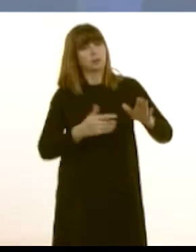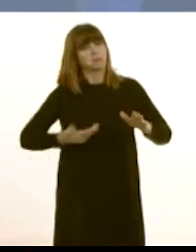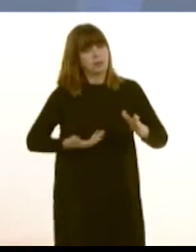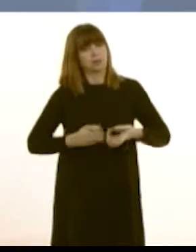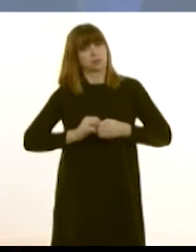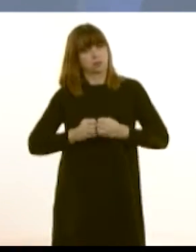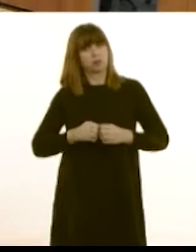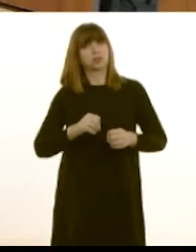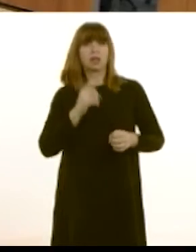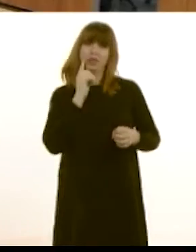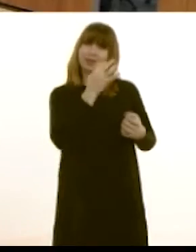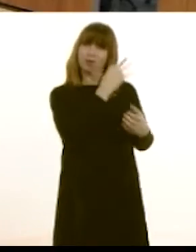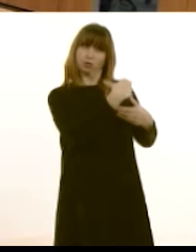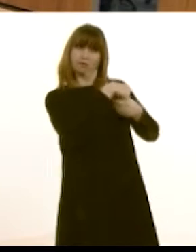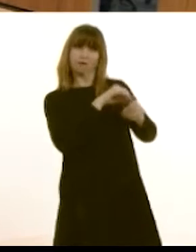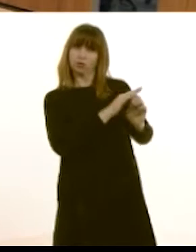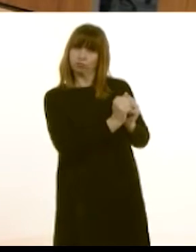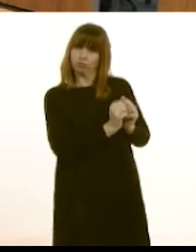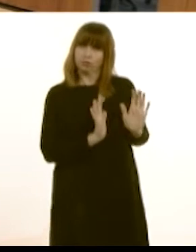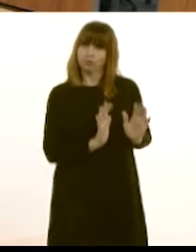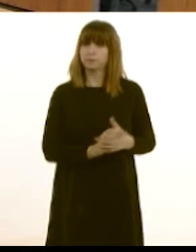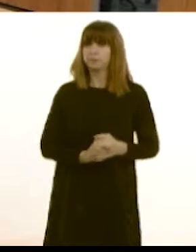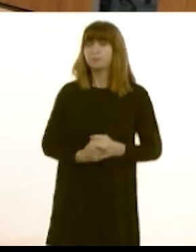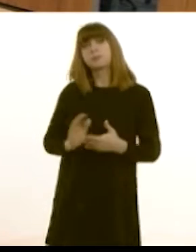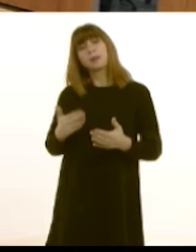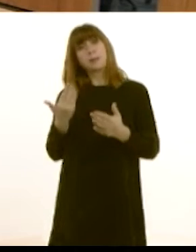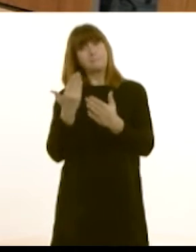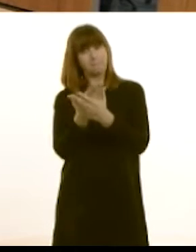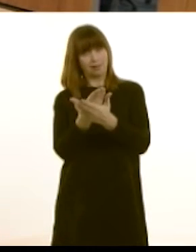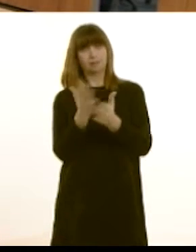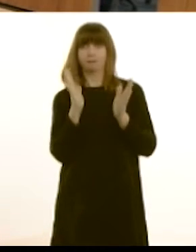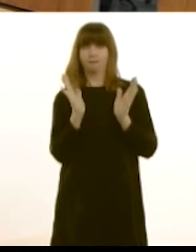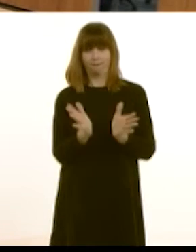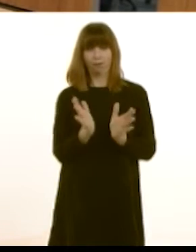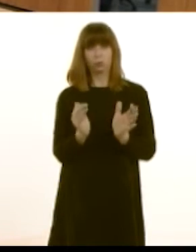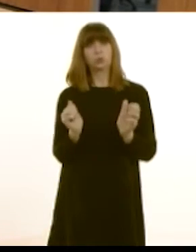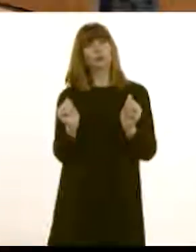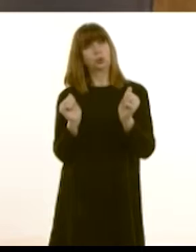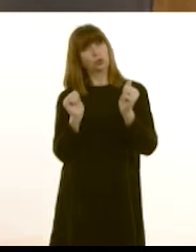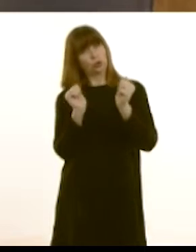Carwyn Jones: No, these are bids from businesses. Clearly, those bids have to chime with the priorities of the local authority, but of